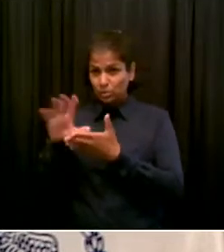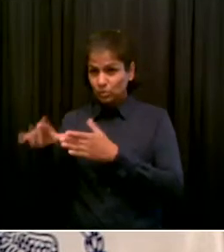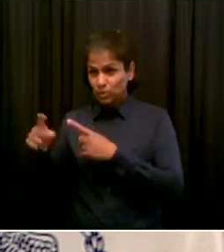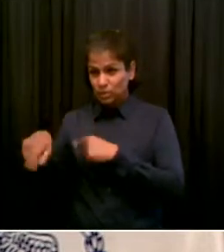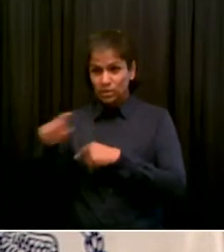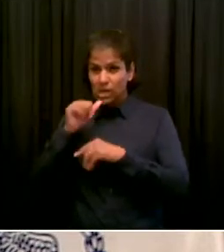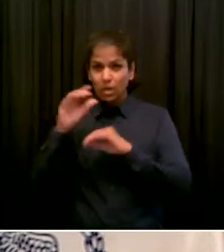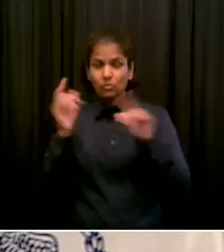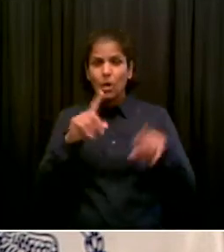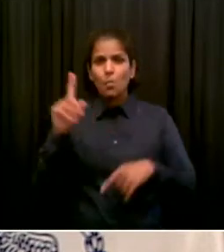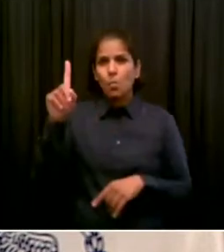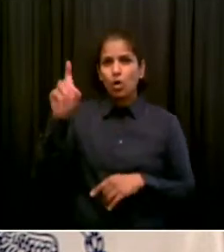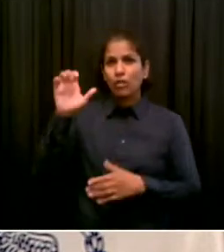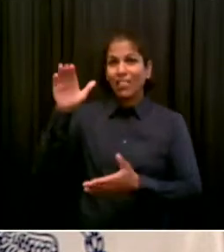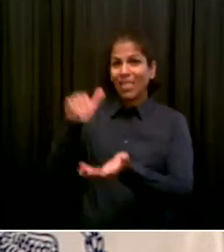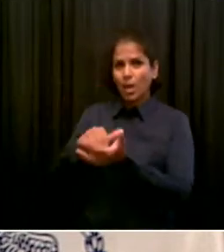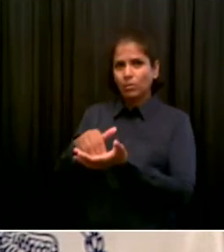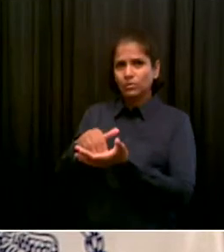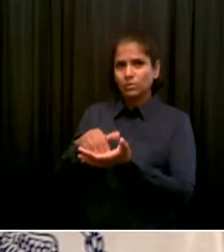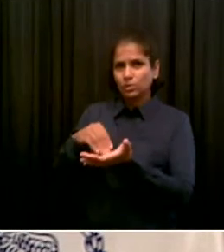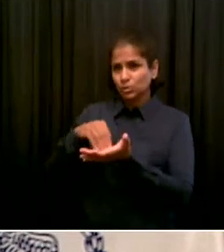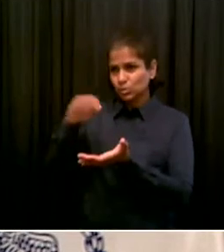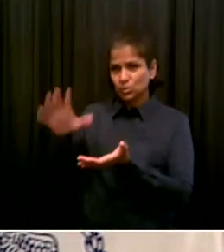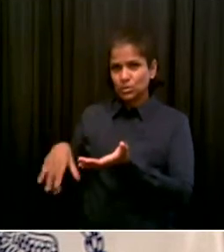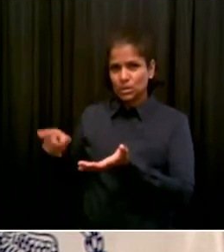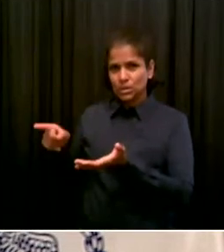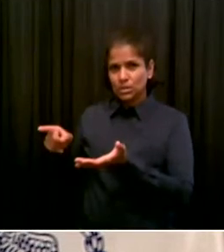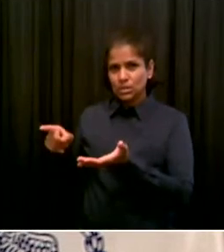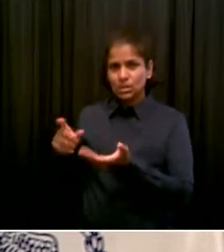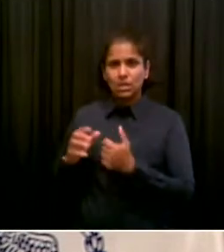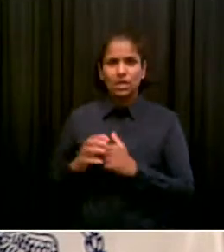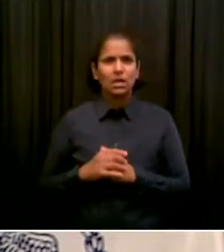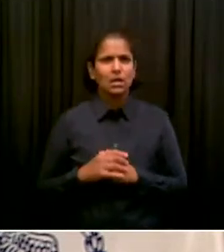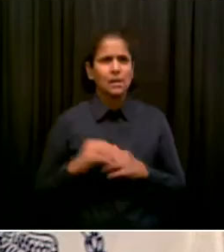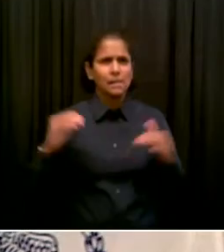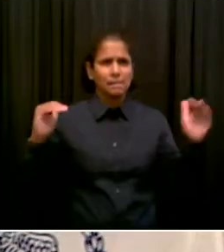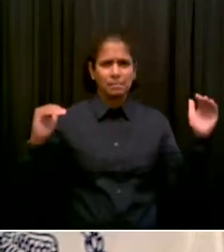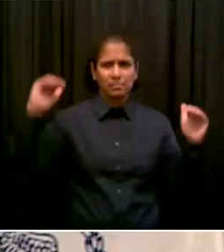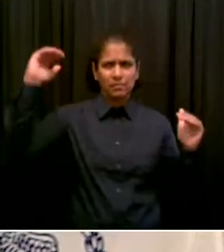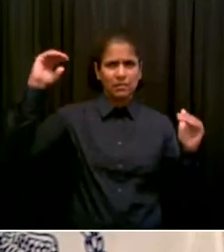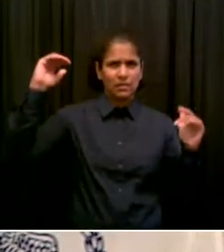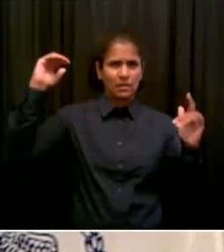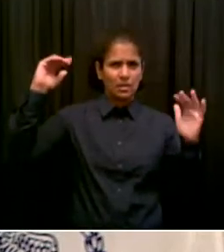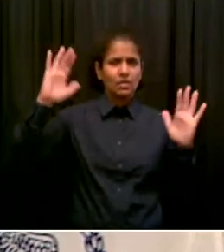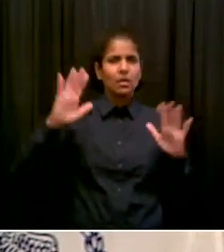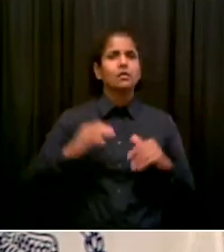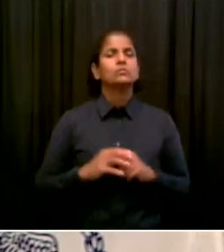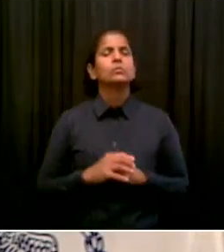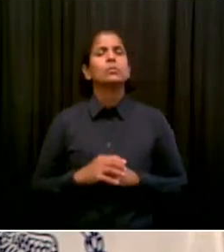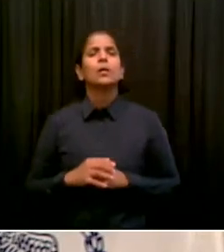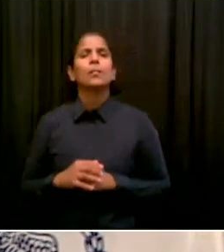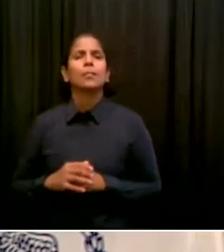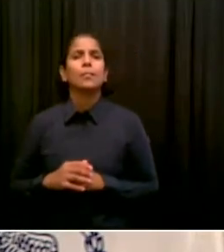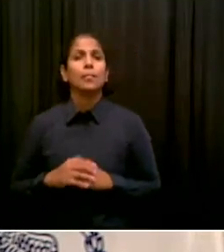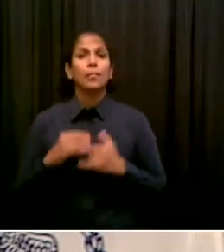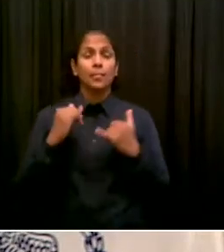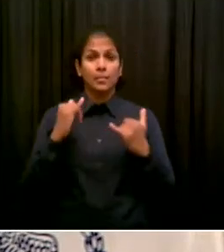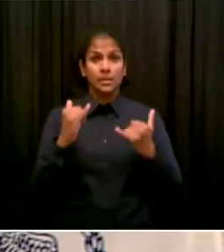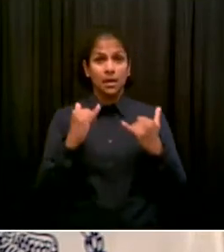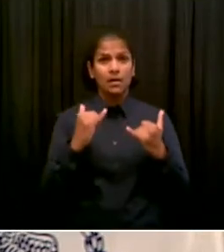ABSENT, BY MY MATH.